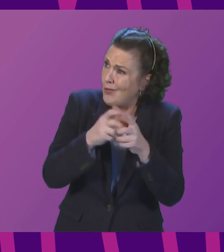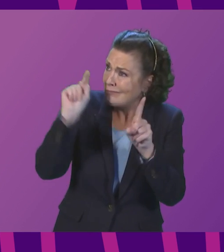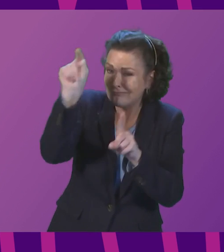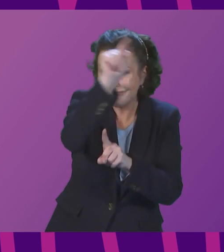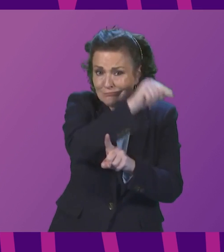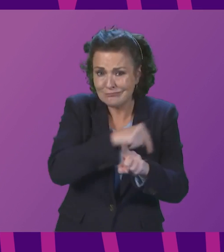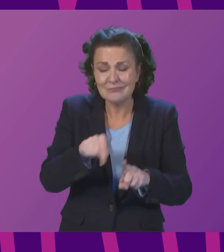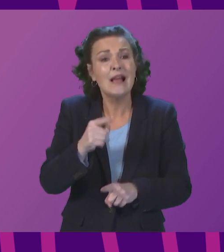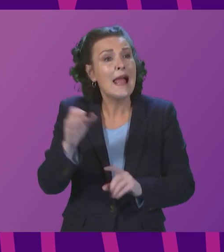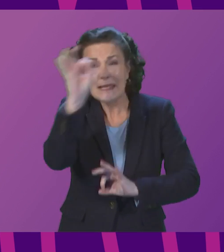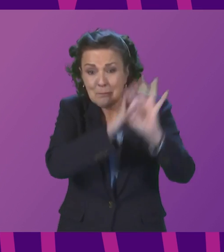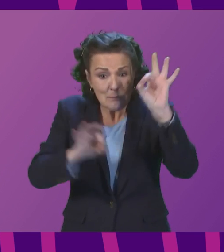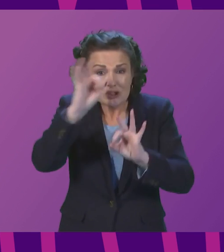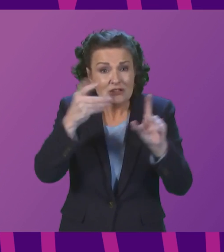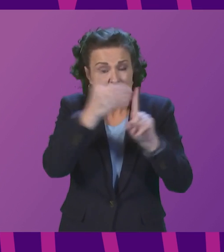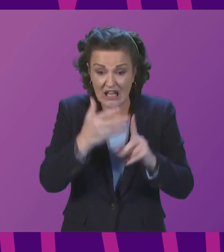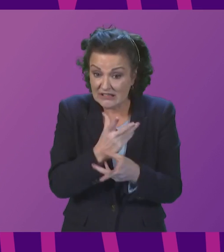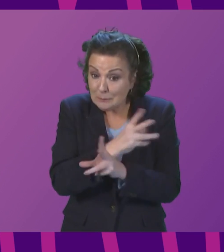Emissions targets for five key sectors have been missed.